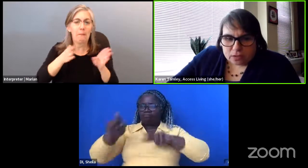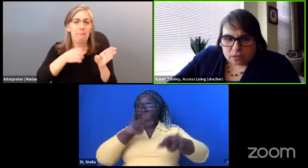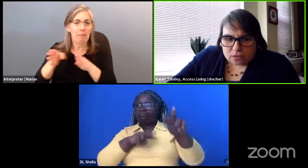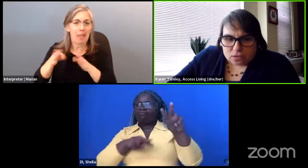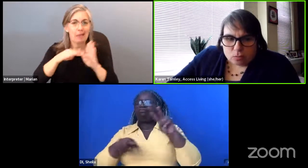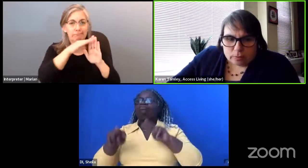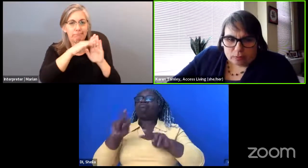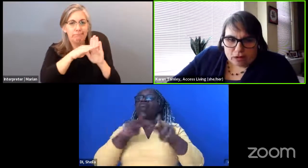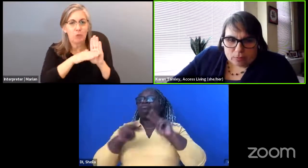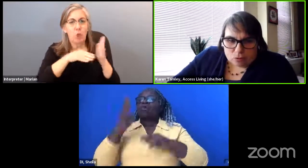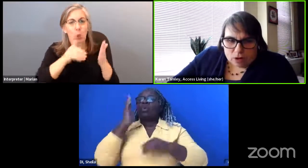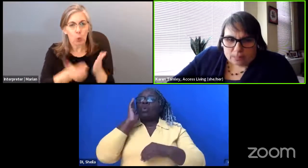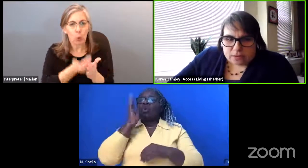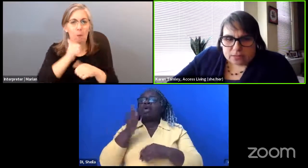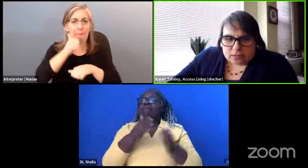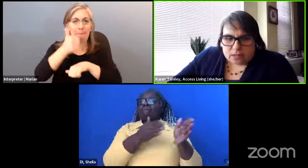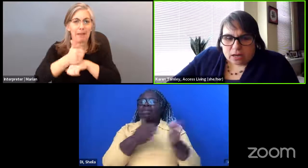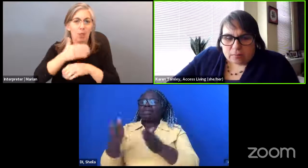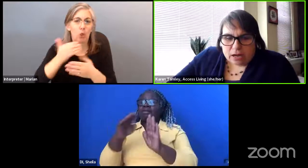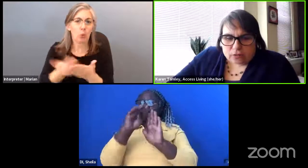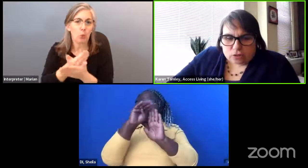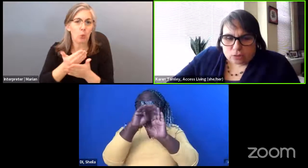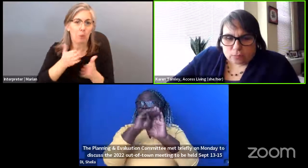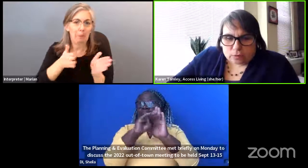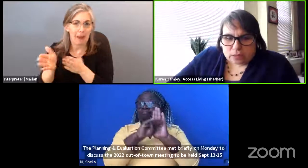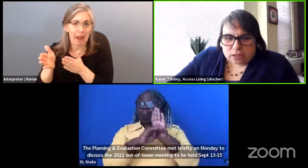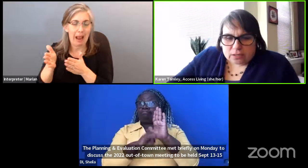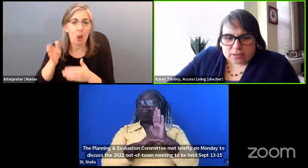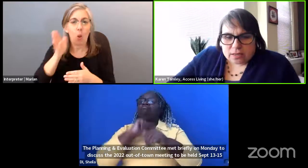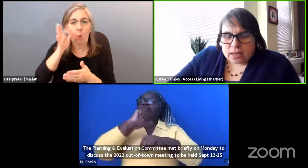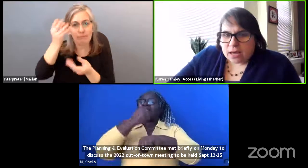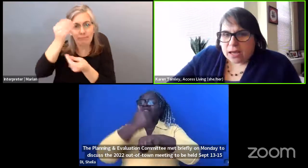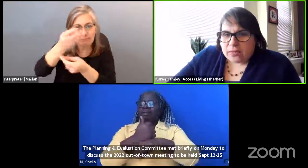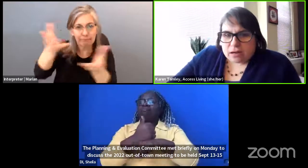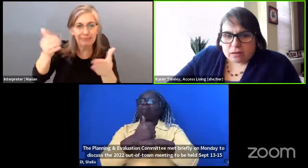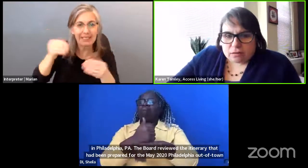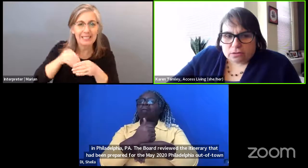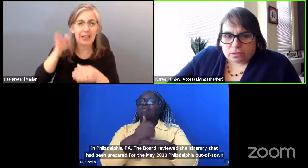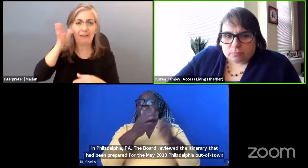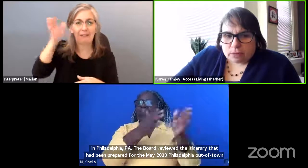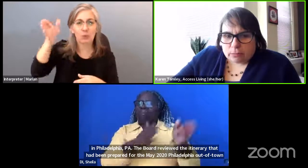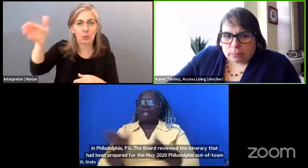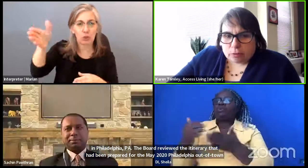We'll be providing more updates at future board meetings, and that concludes my report.